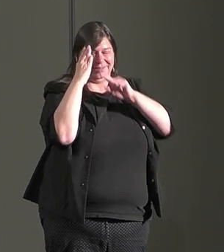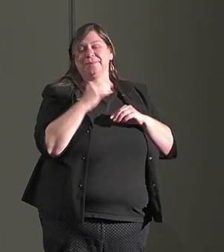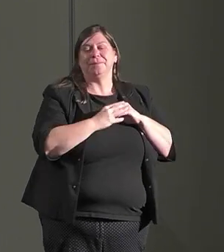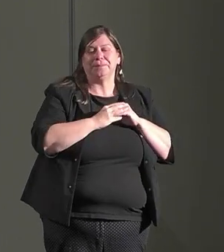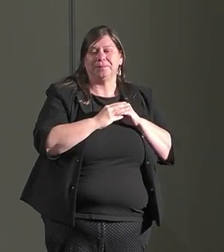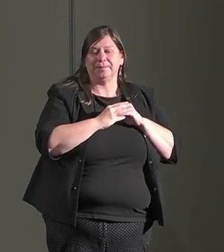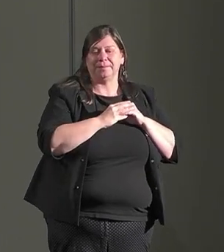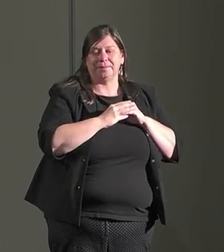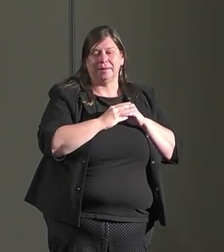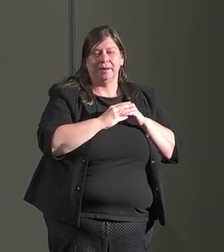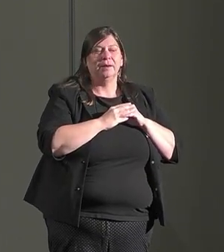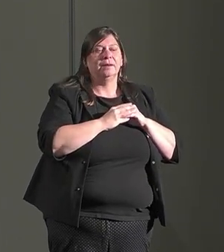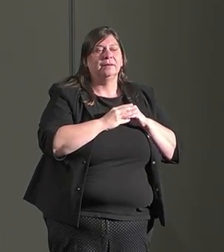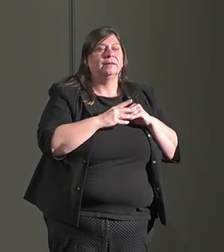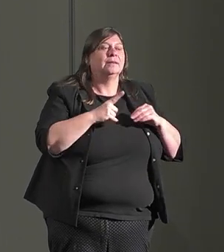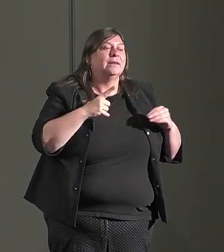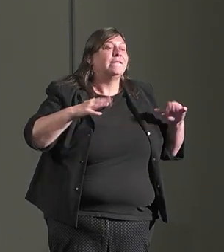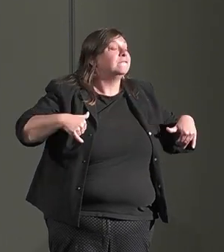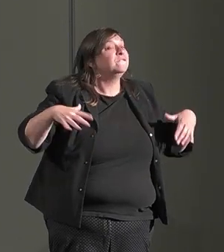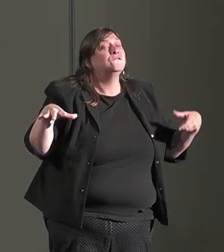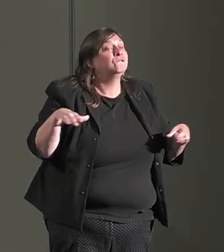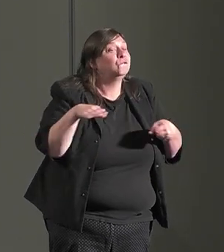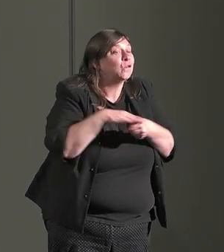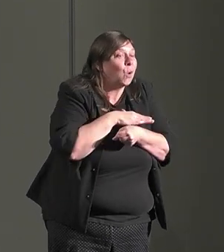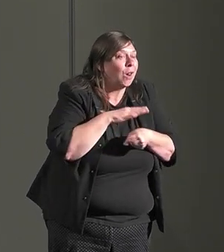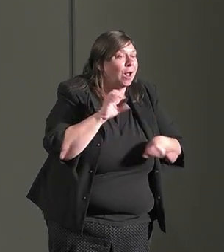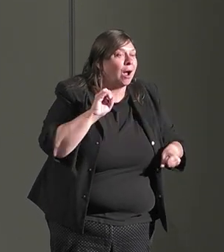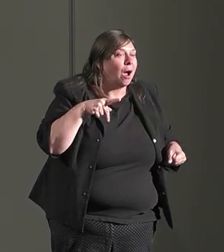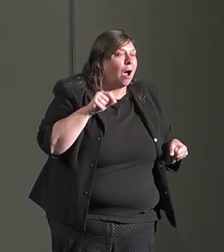And I would not say we could say they are fully optimized we have not been through